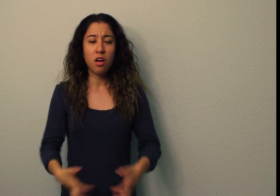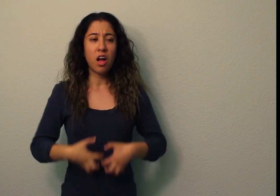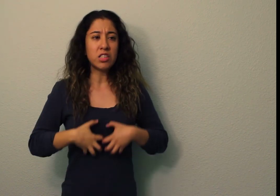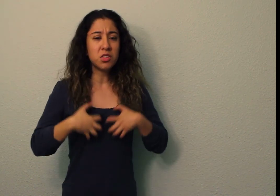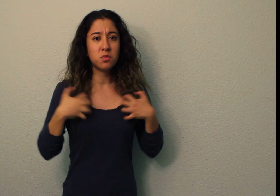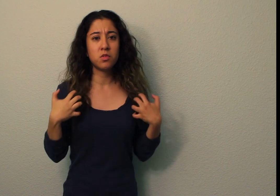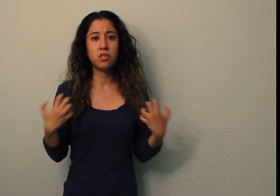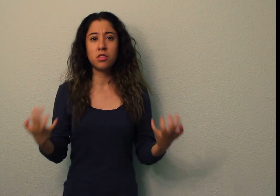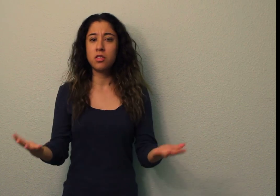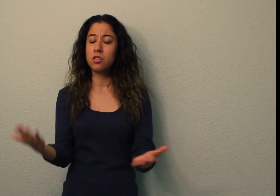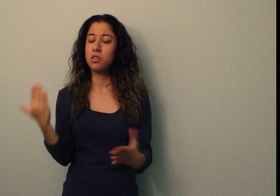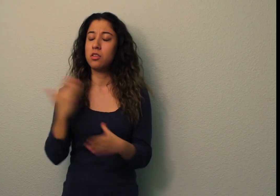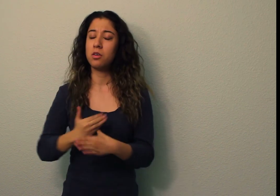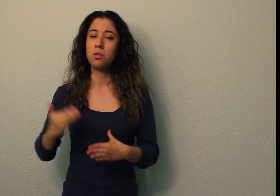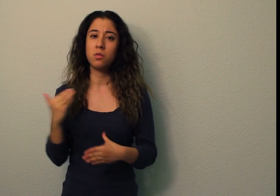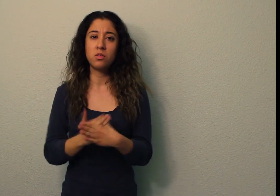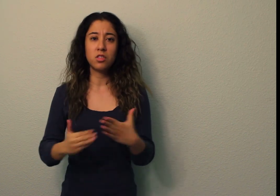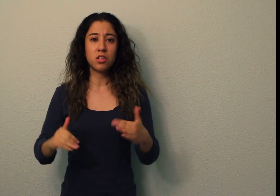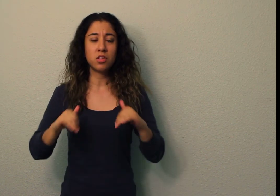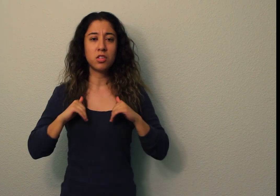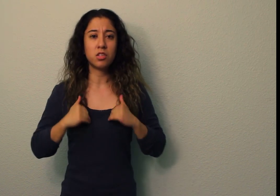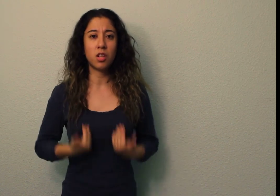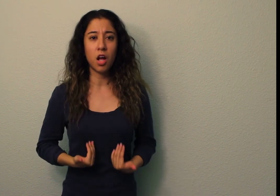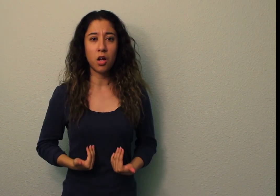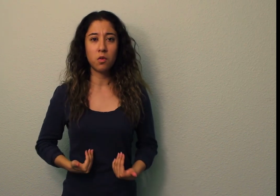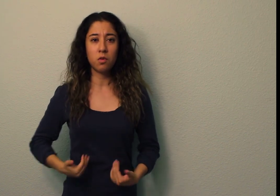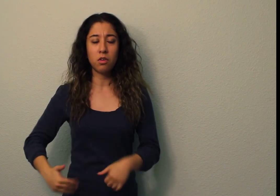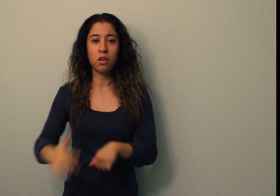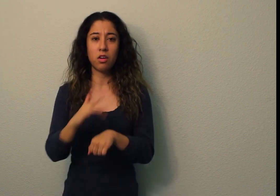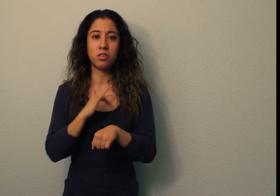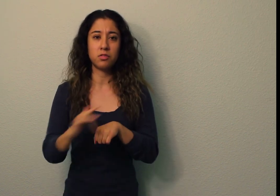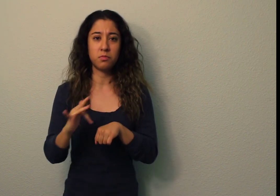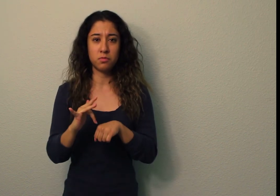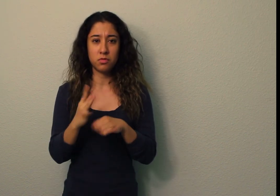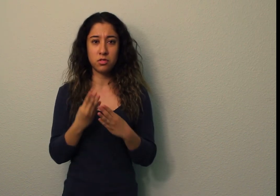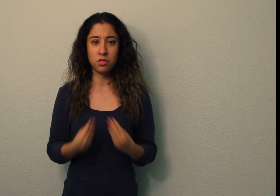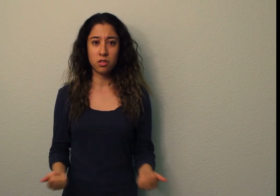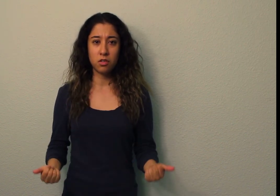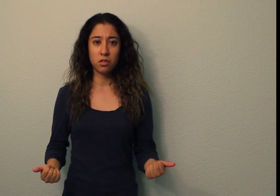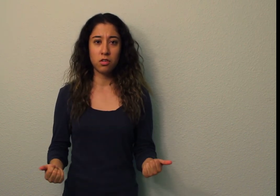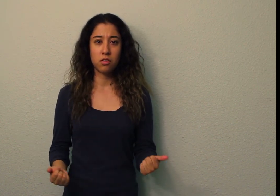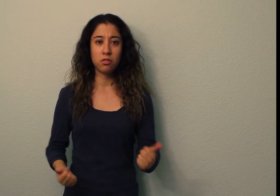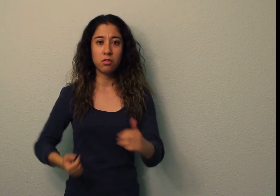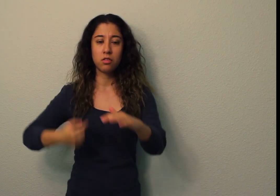angry, self-deprecating, tired, irritable, empty.